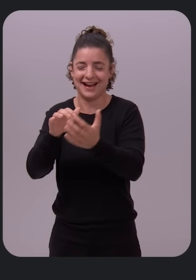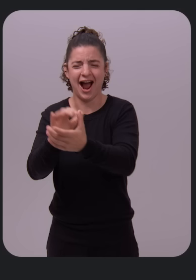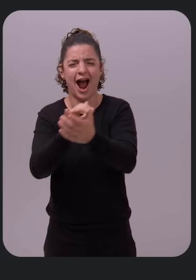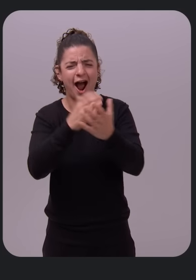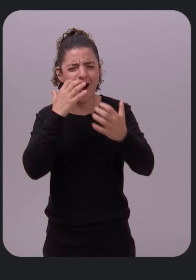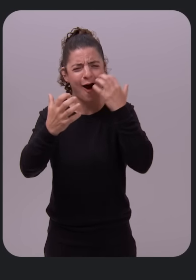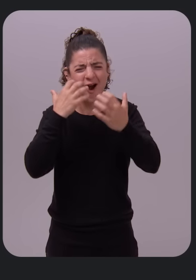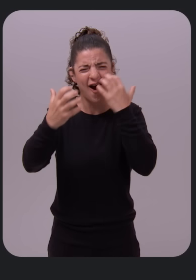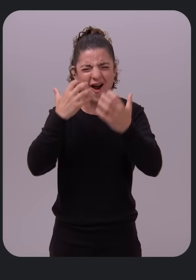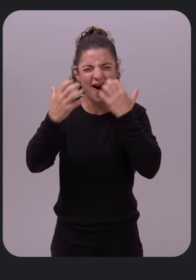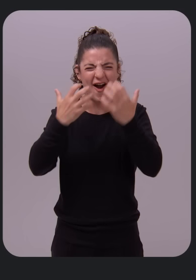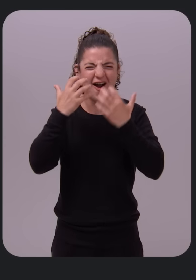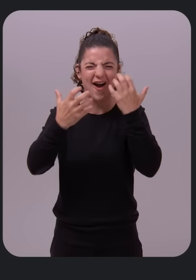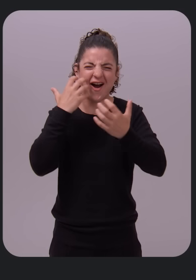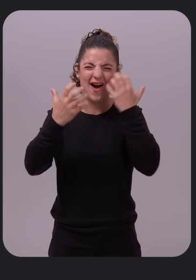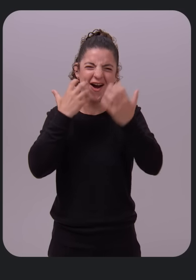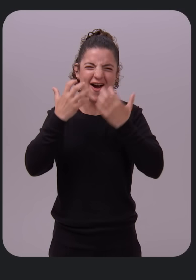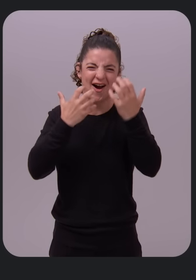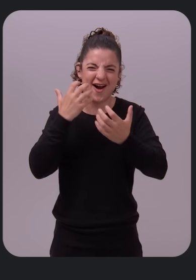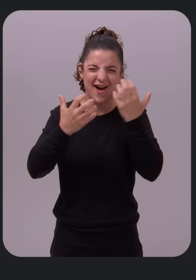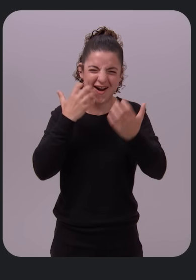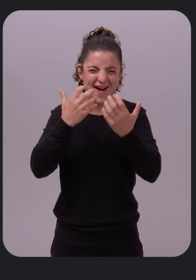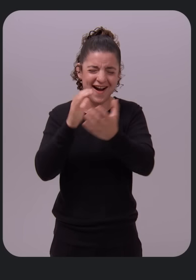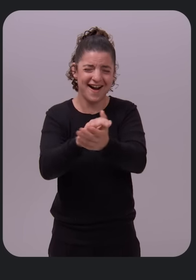Thank you. Thank you so much.